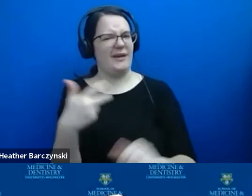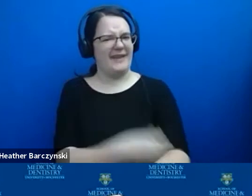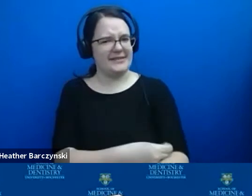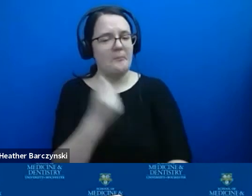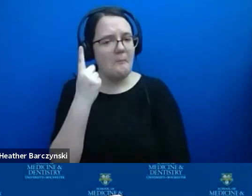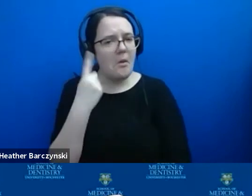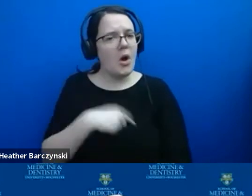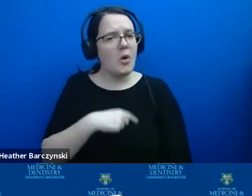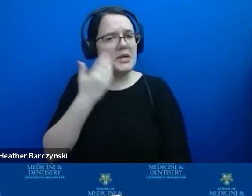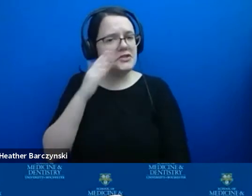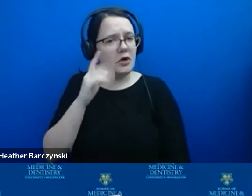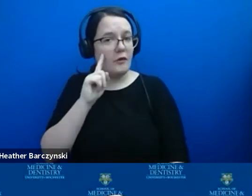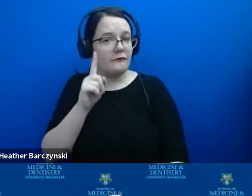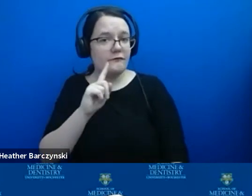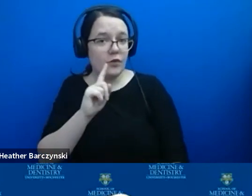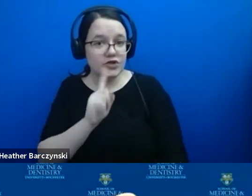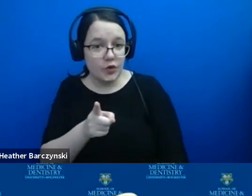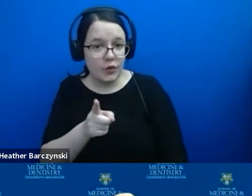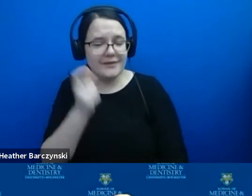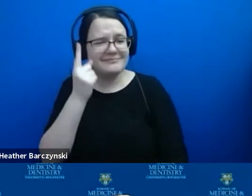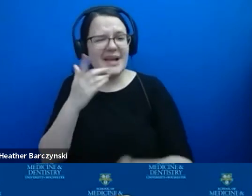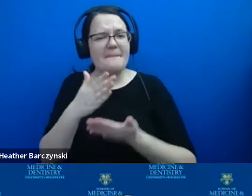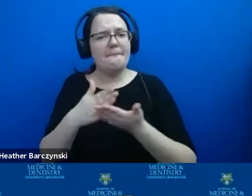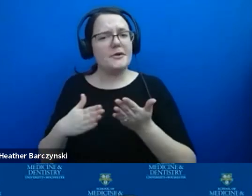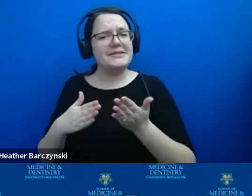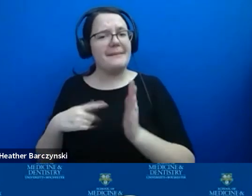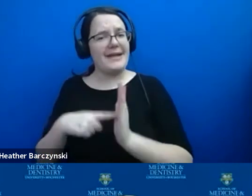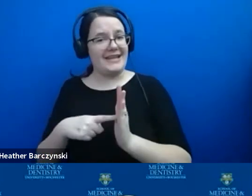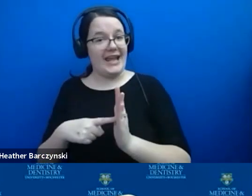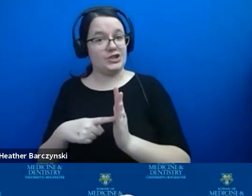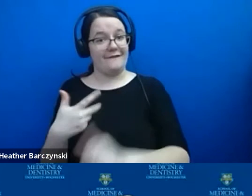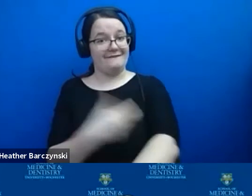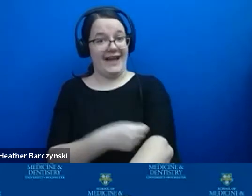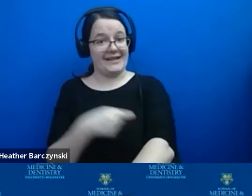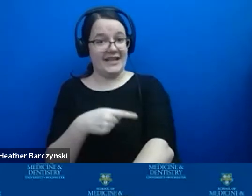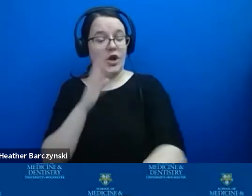some indication that the vaccine may provide a better immunologic response actually than having